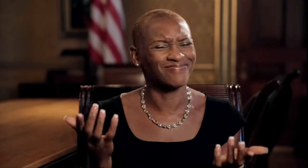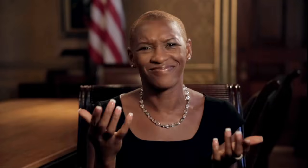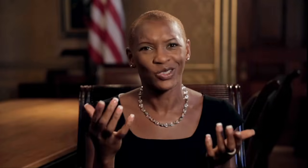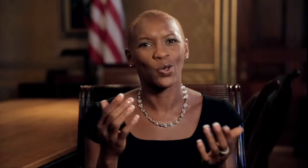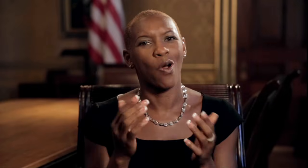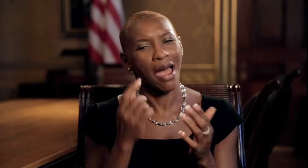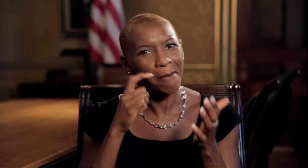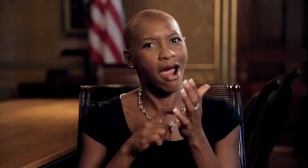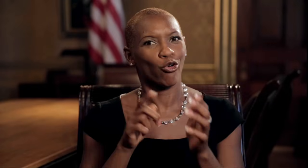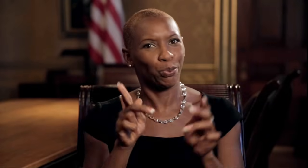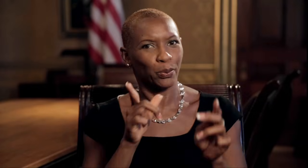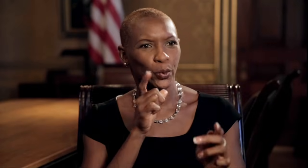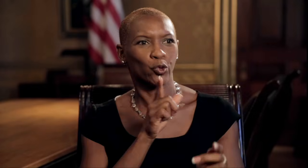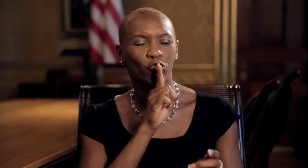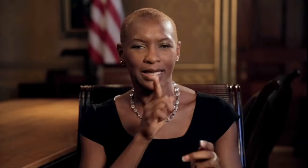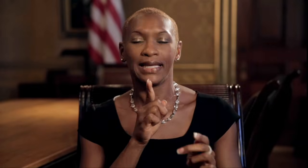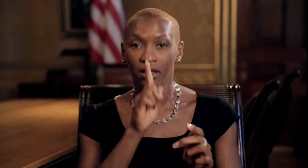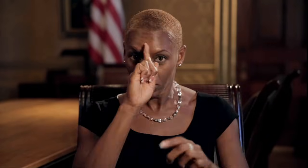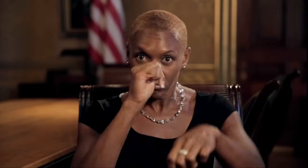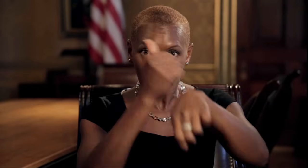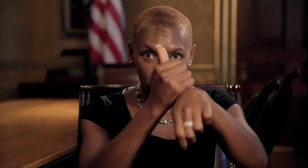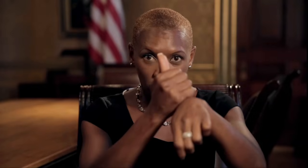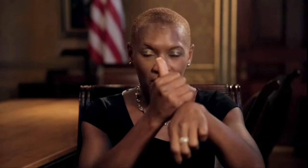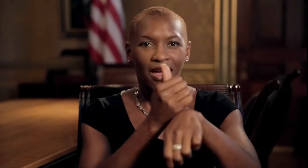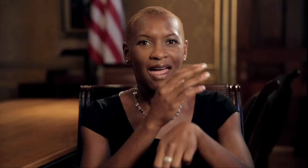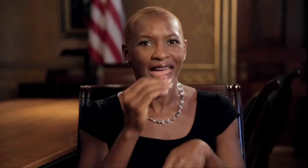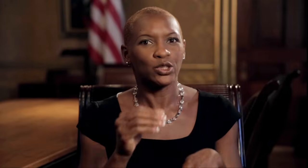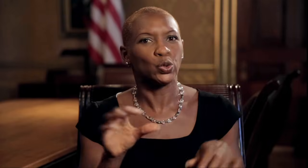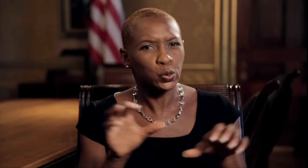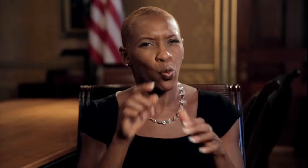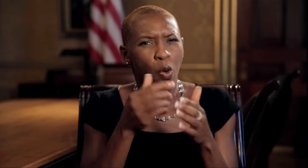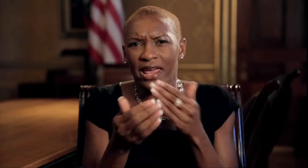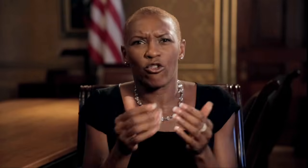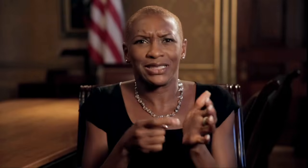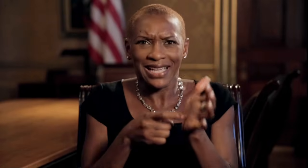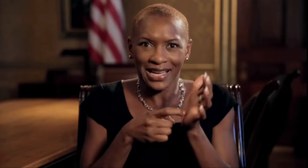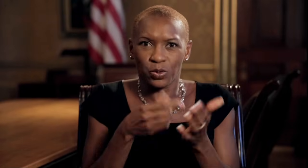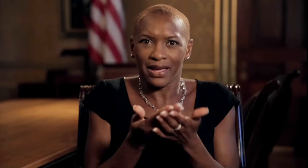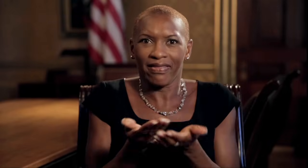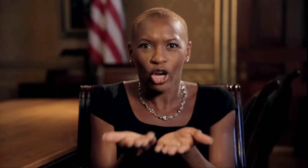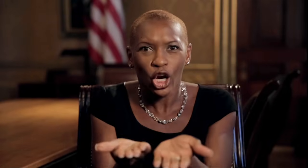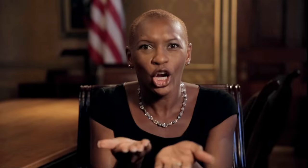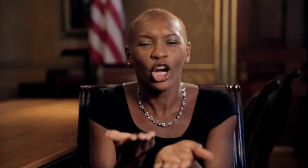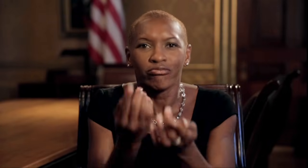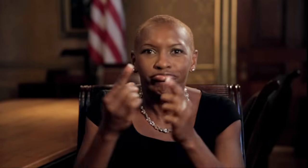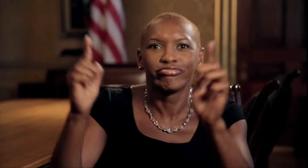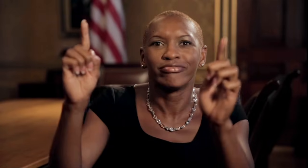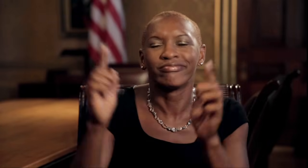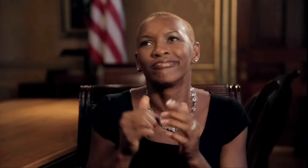So I admire people who are determined and will do whatever it takes to arrive there and succeed.